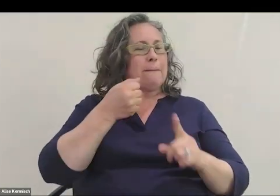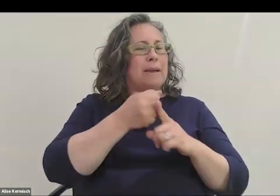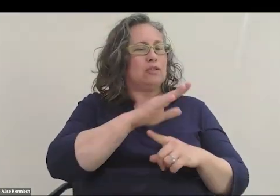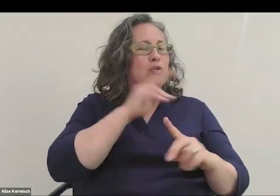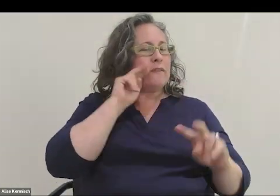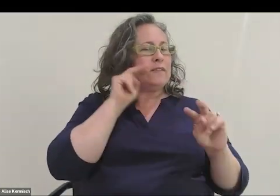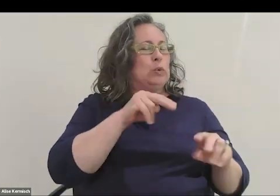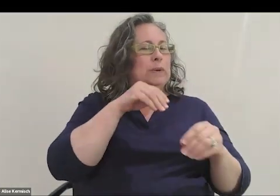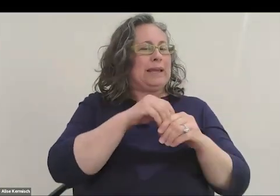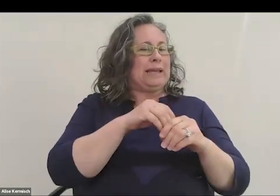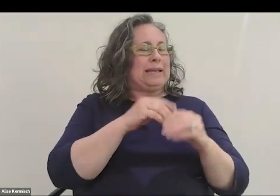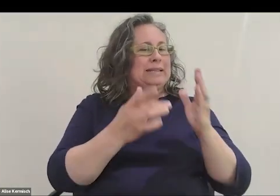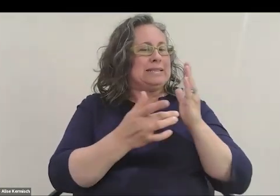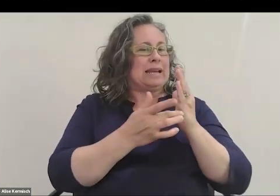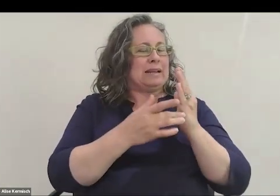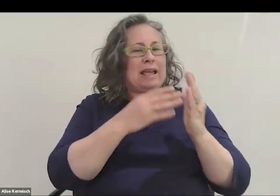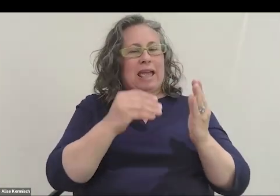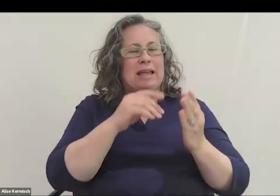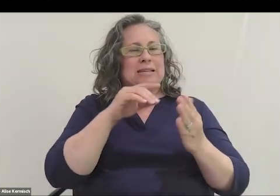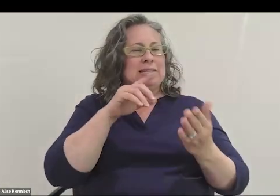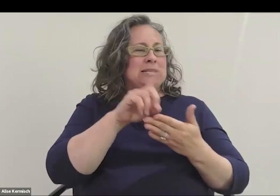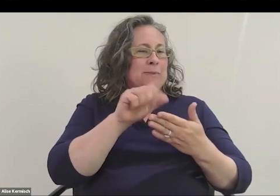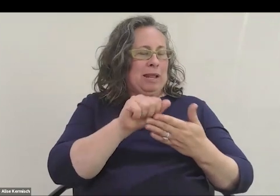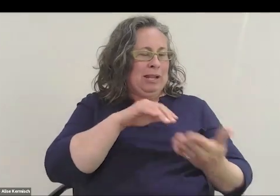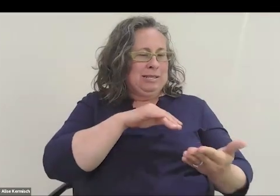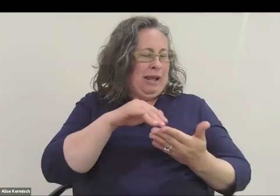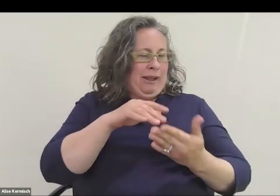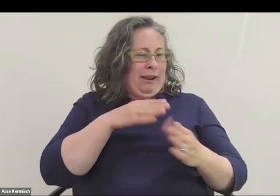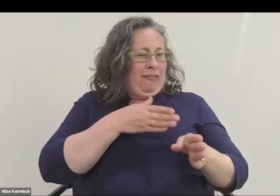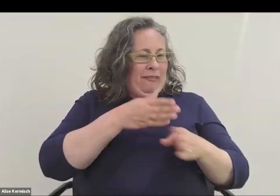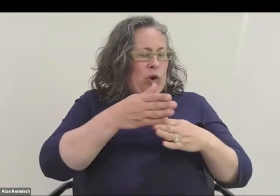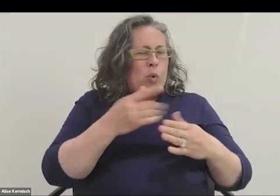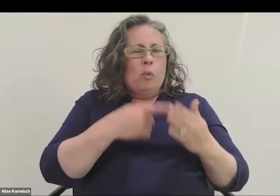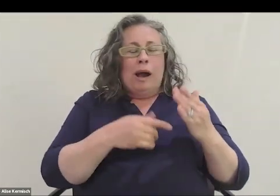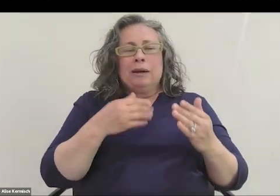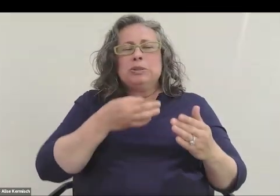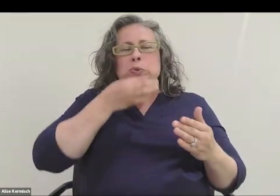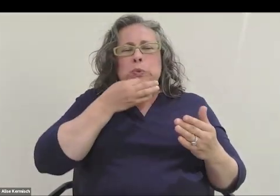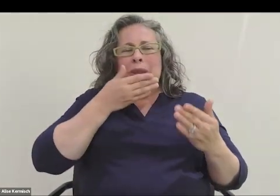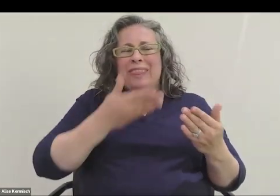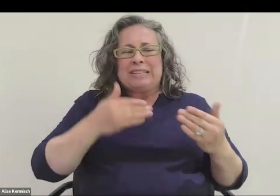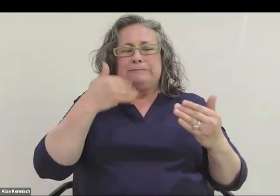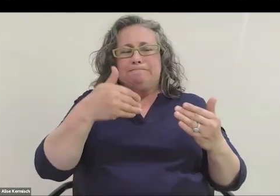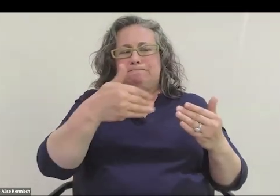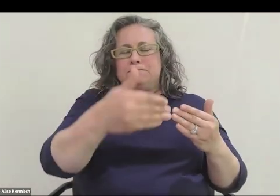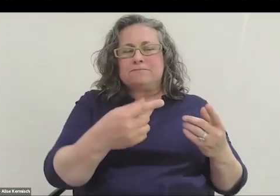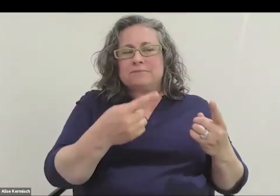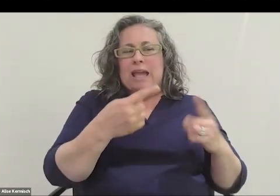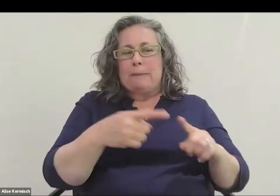in the technology and disability studies field? What are some upcoming trends that interest or excite you in this area?